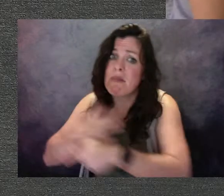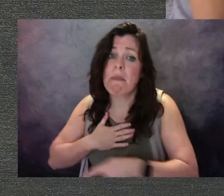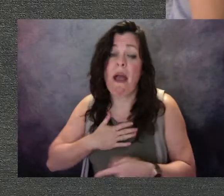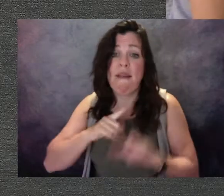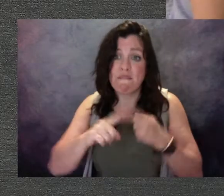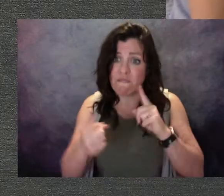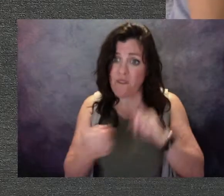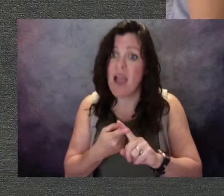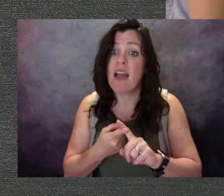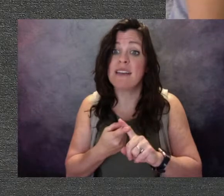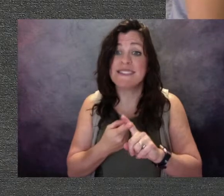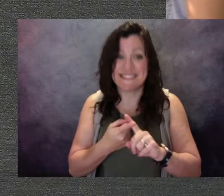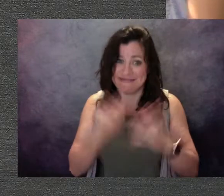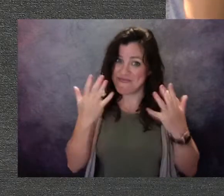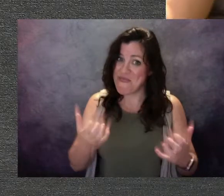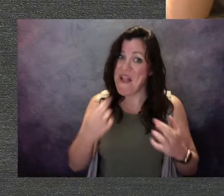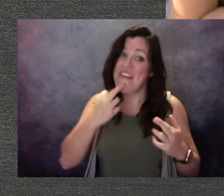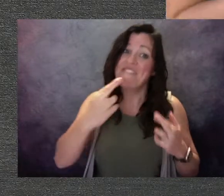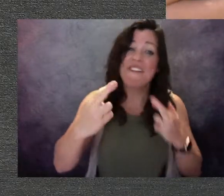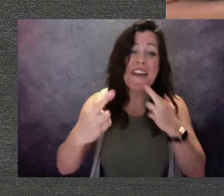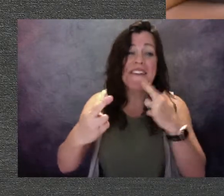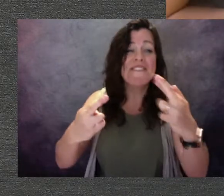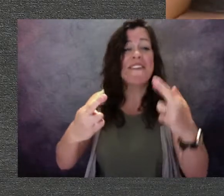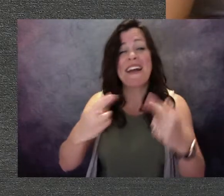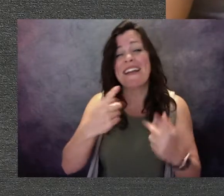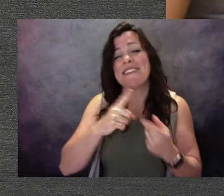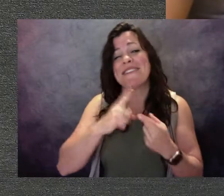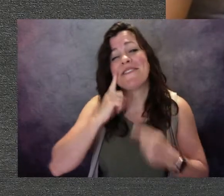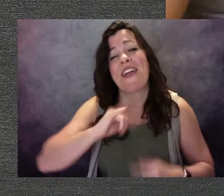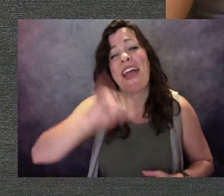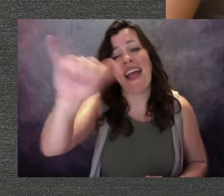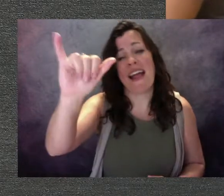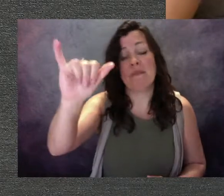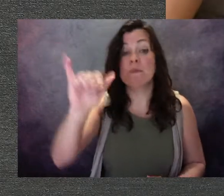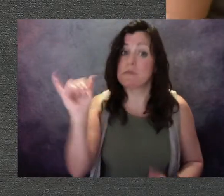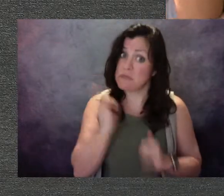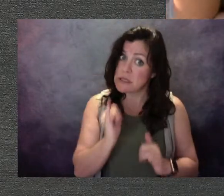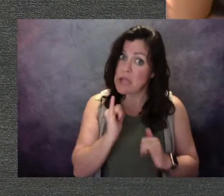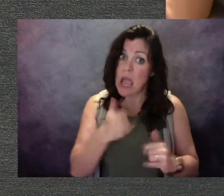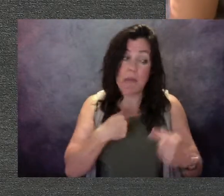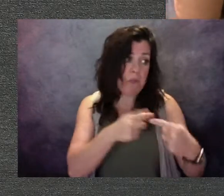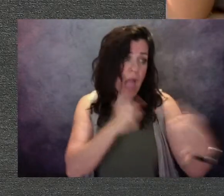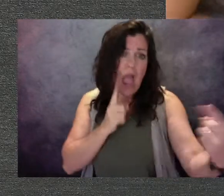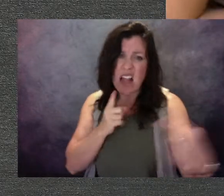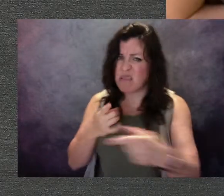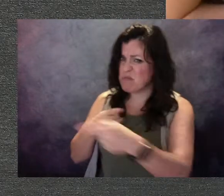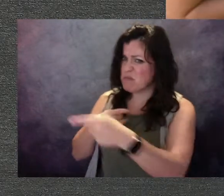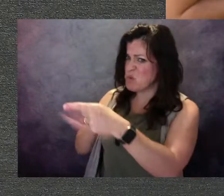Friends forever, right? And take care of your enemies too even when you don't feel like it